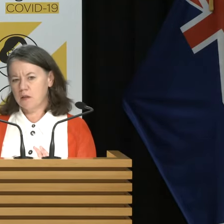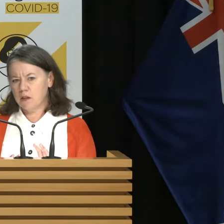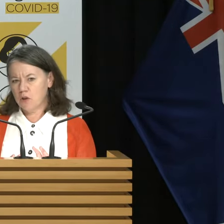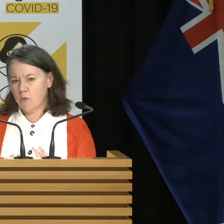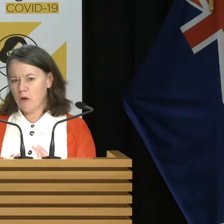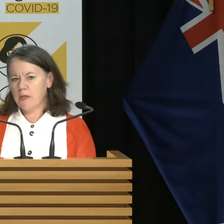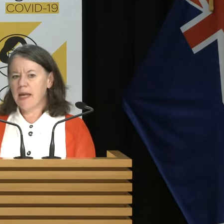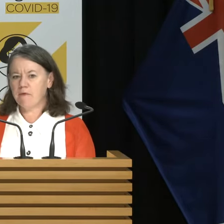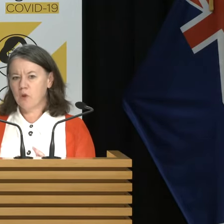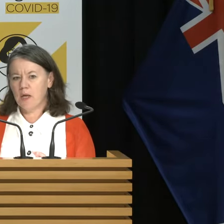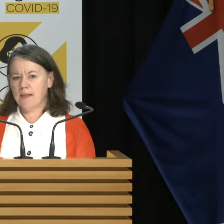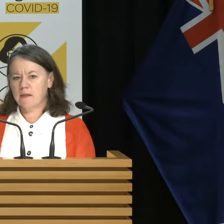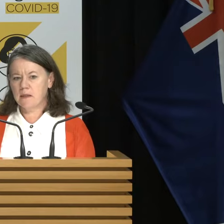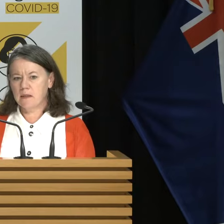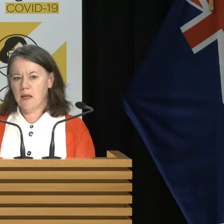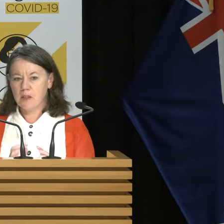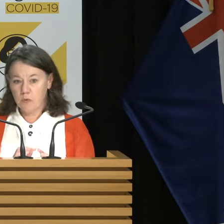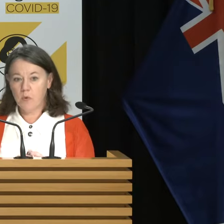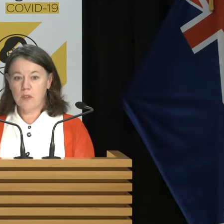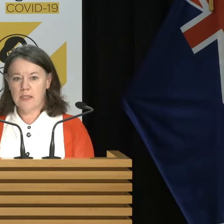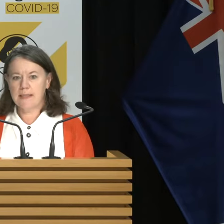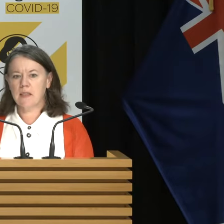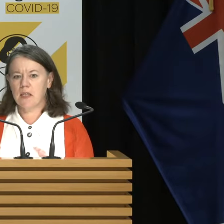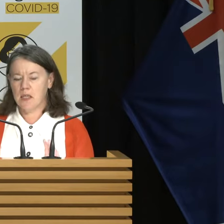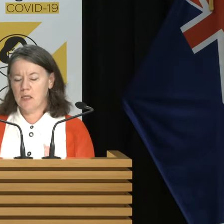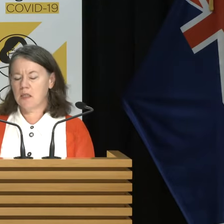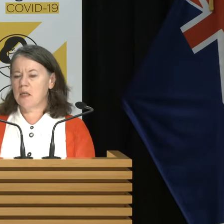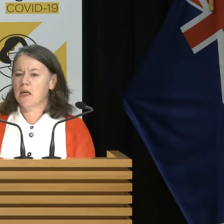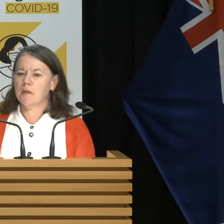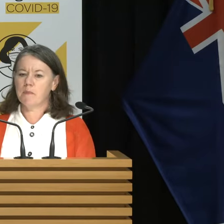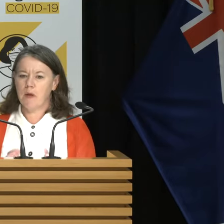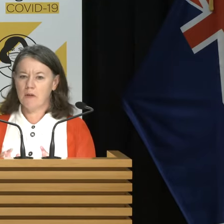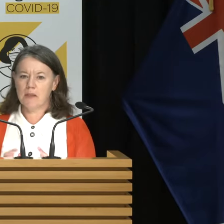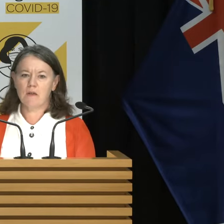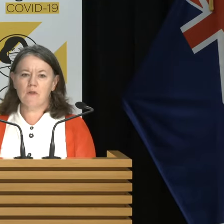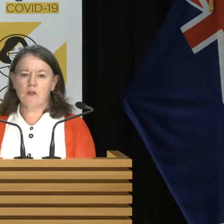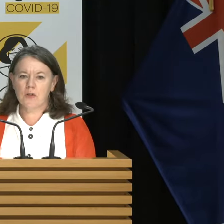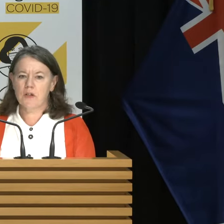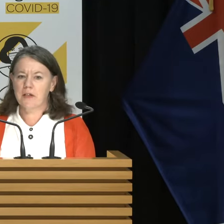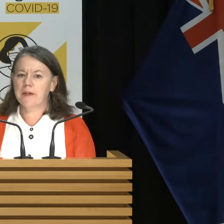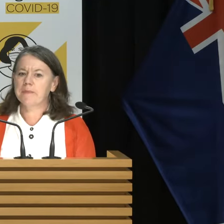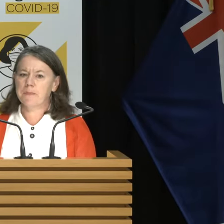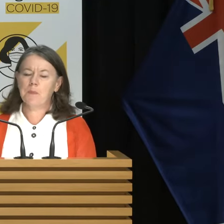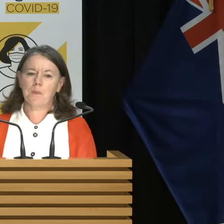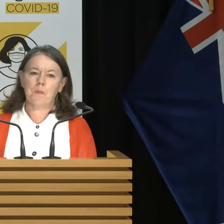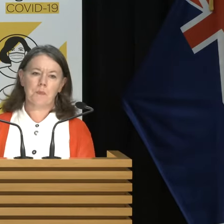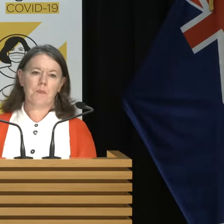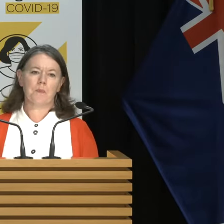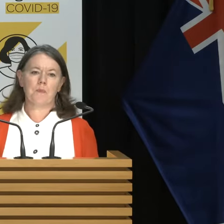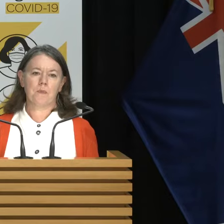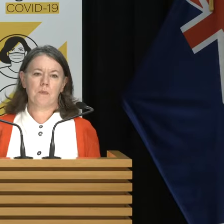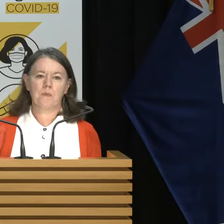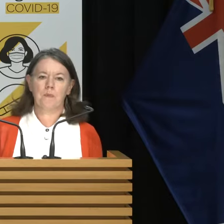numbers, they will be in Raglan and Hamilton.